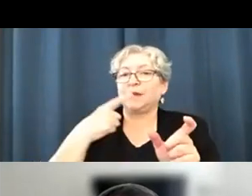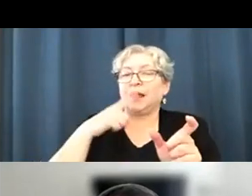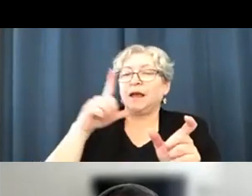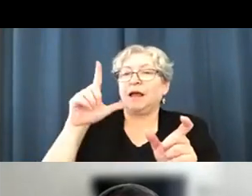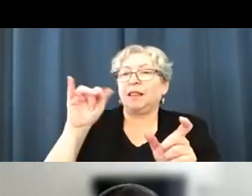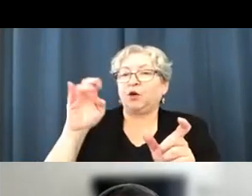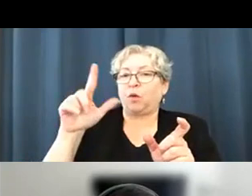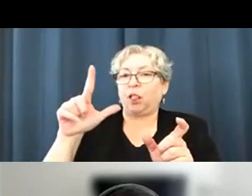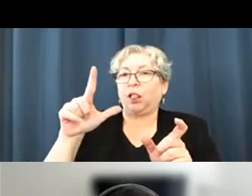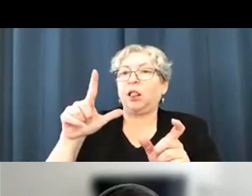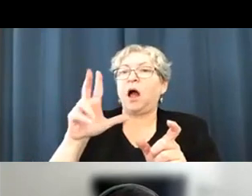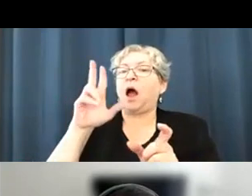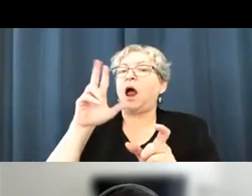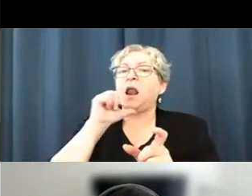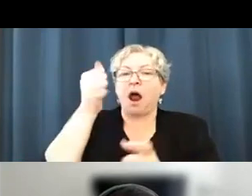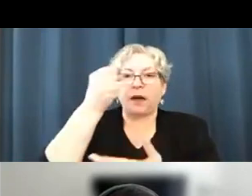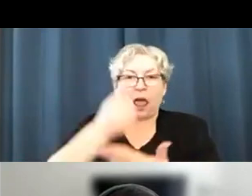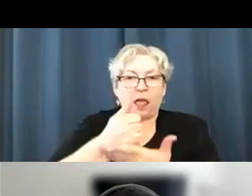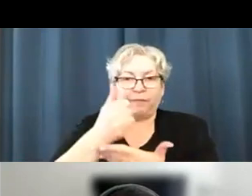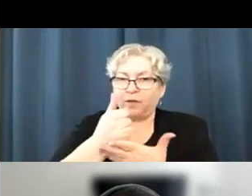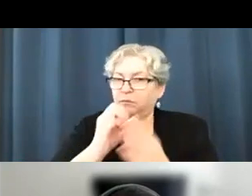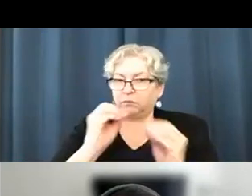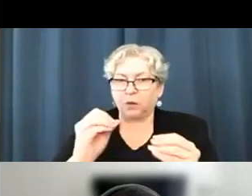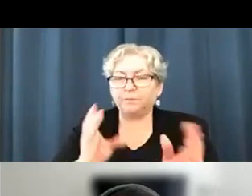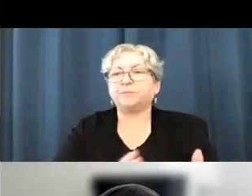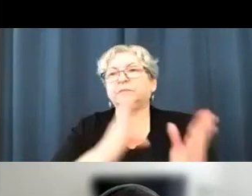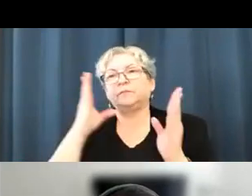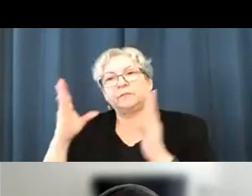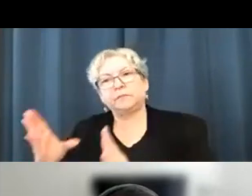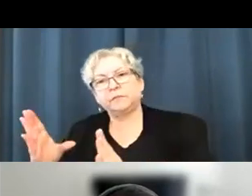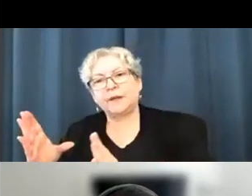and the second column has a label action-oriented.